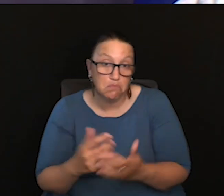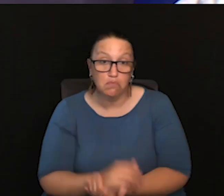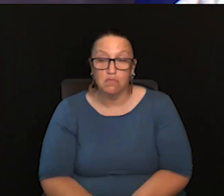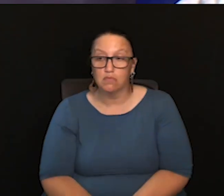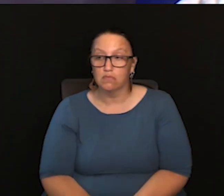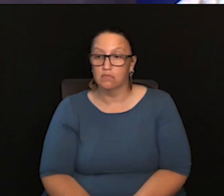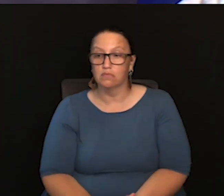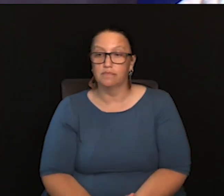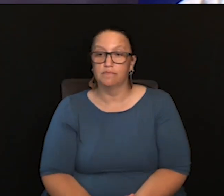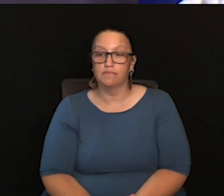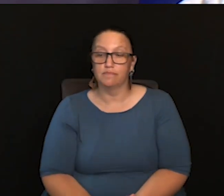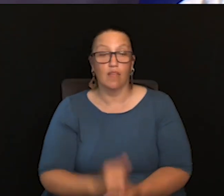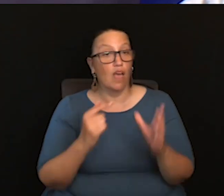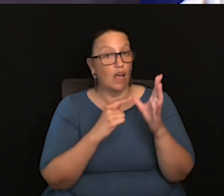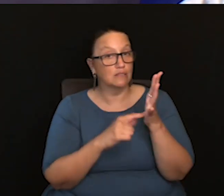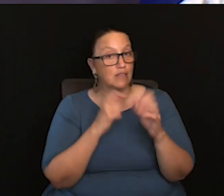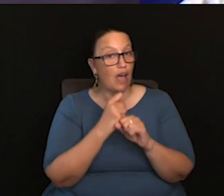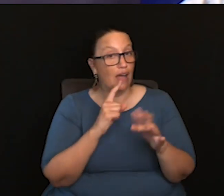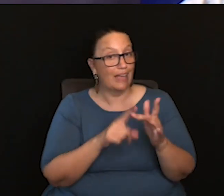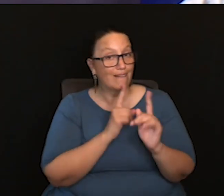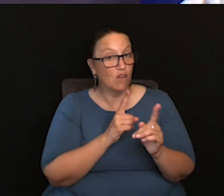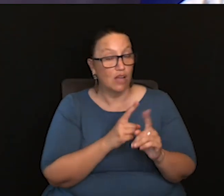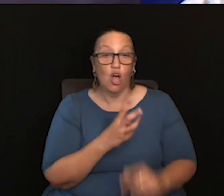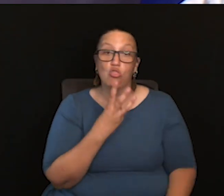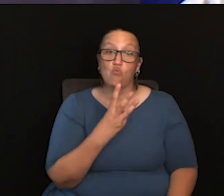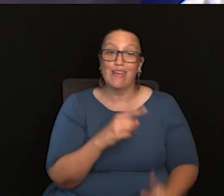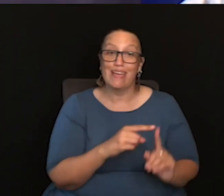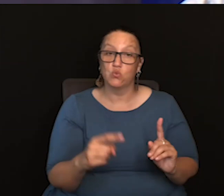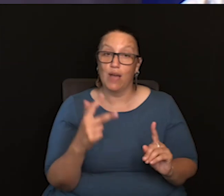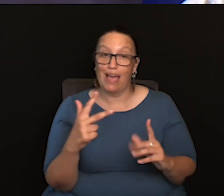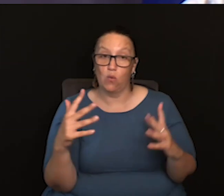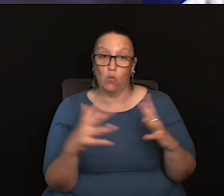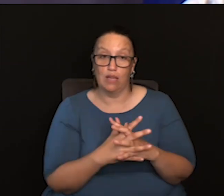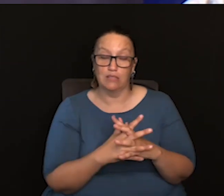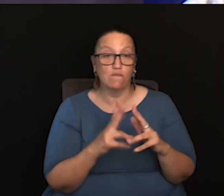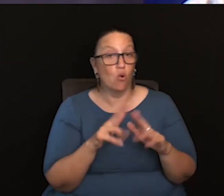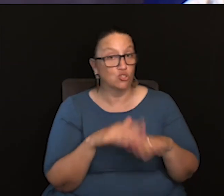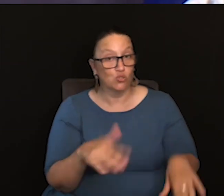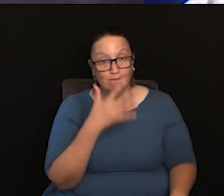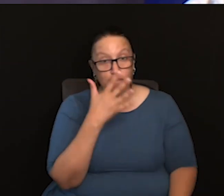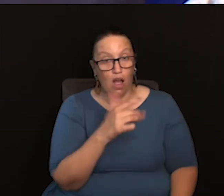Particularly, looking at the shorter time frame for those children who may be at an increased risk of being seriously unwell.